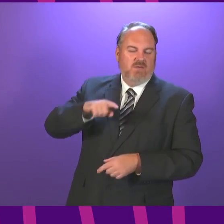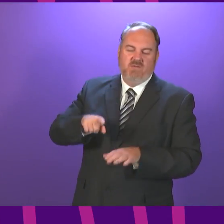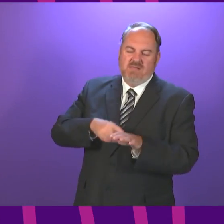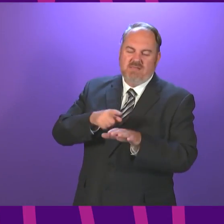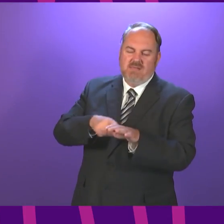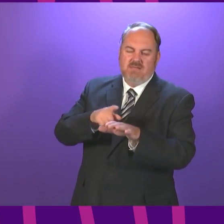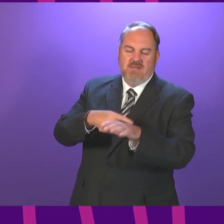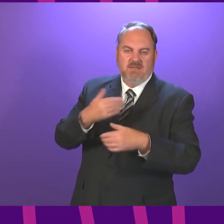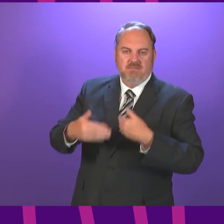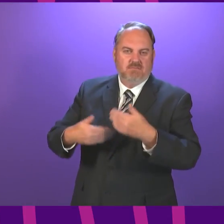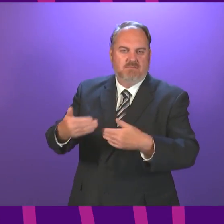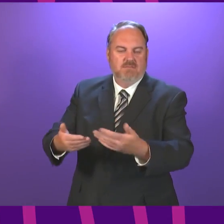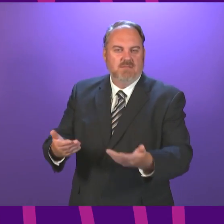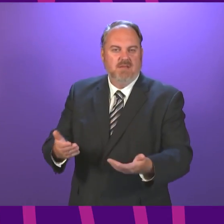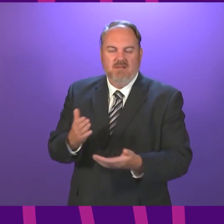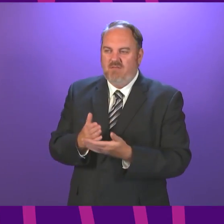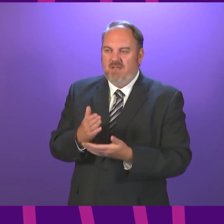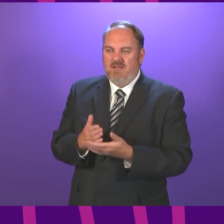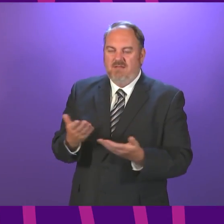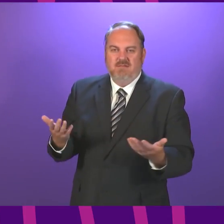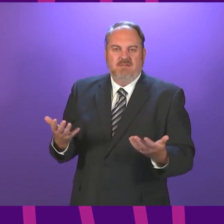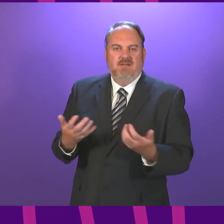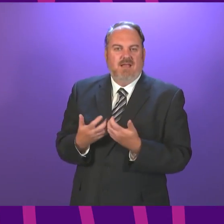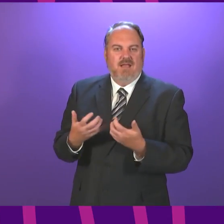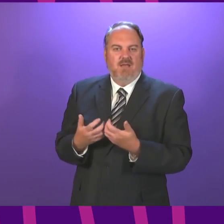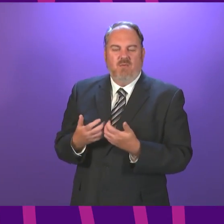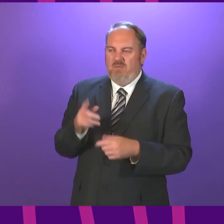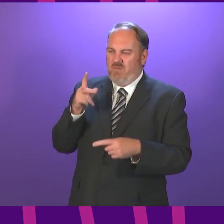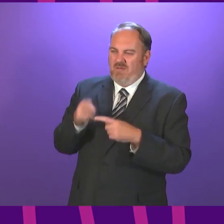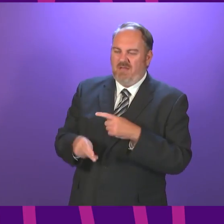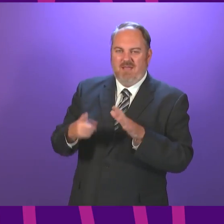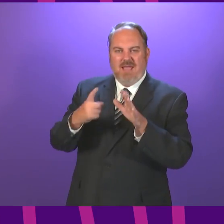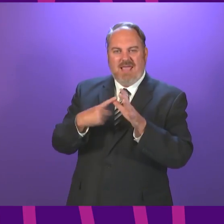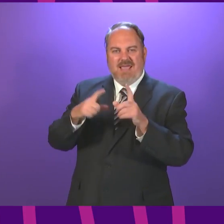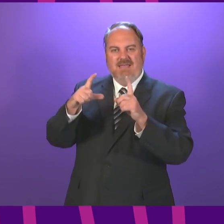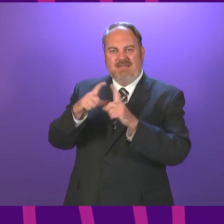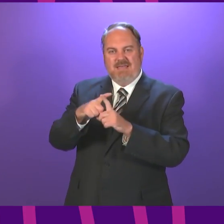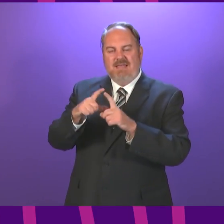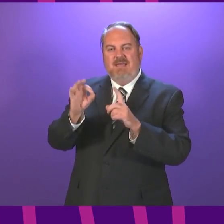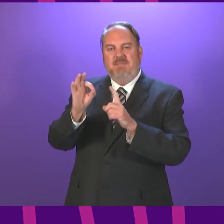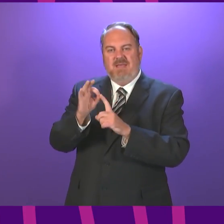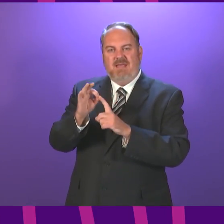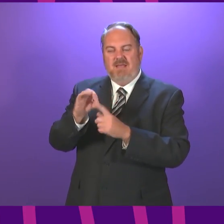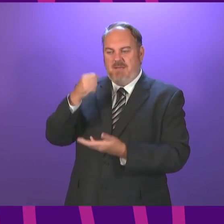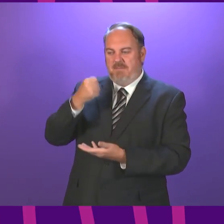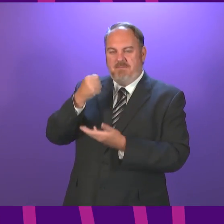ministers surrendered services and expertise by cutting ADP budgets by so much in 2015-16